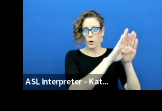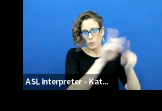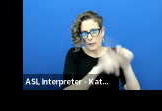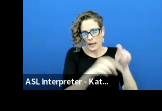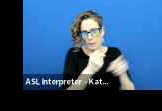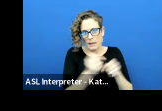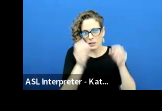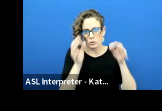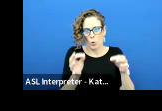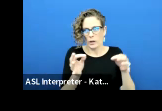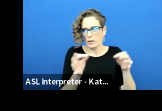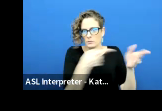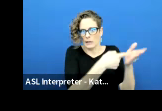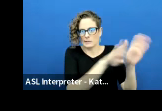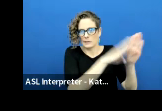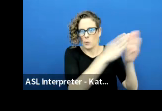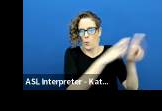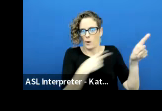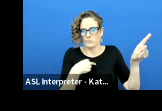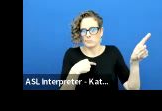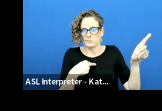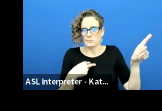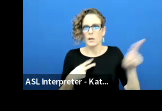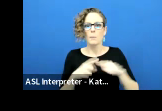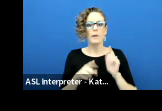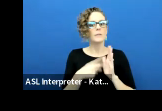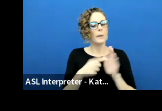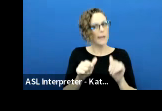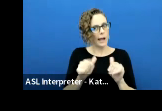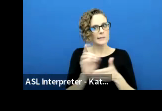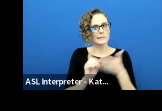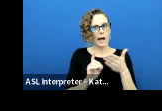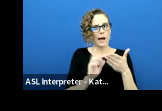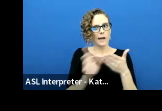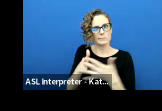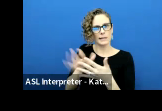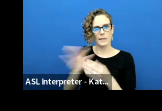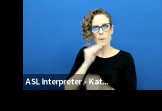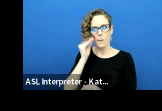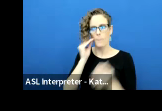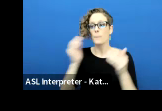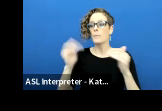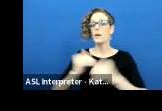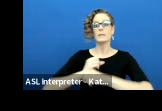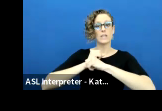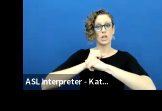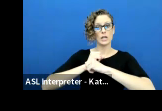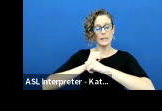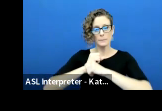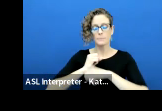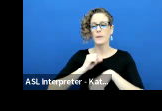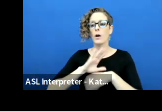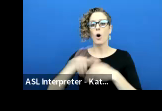can we can designed into this security is a big issue all three aspects of security that's access